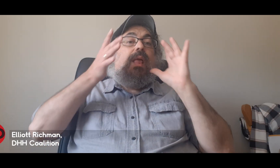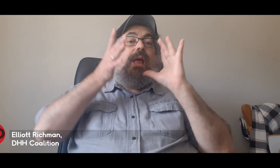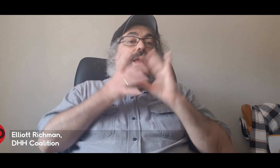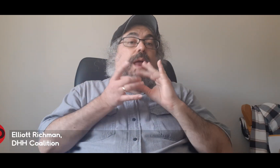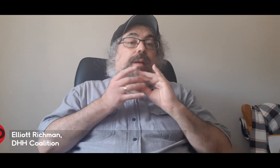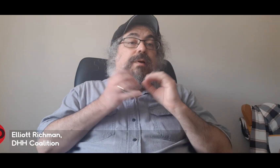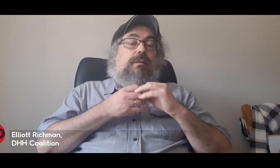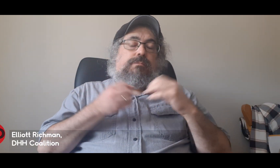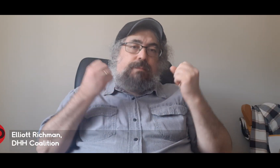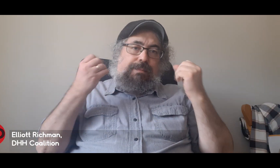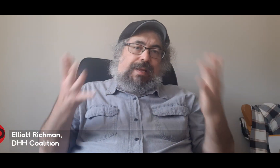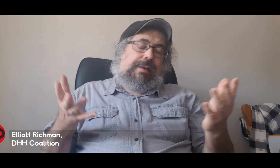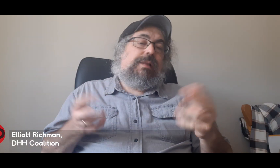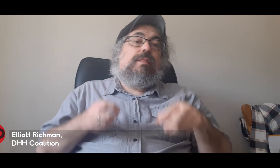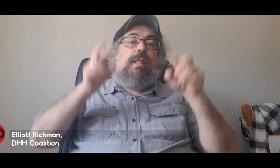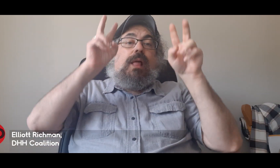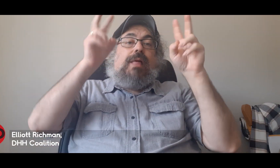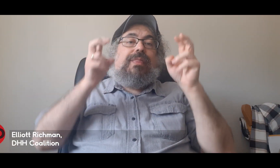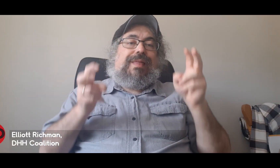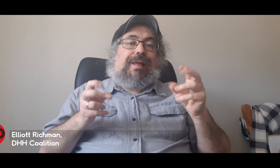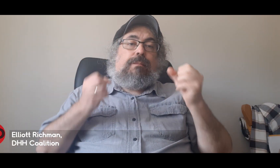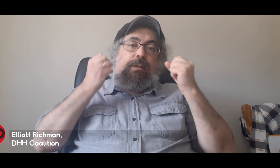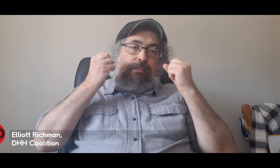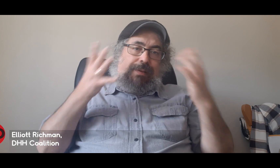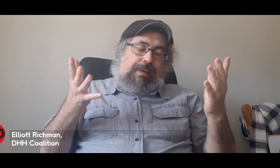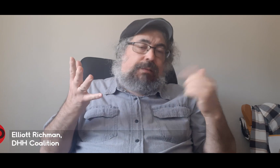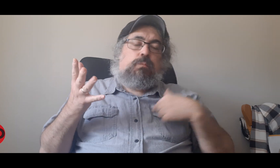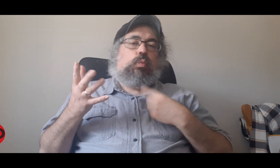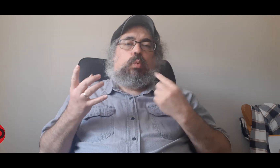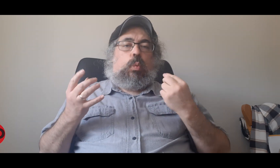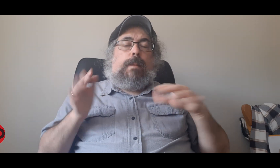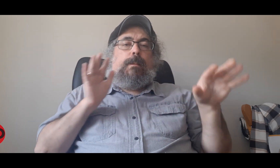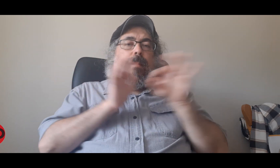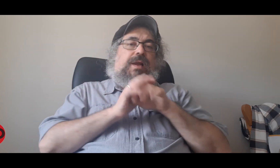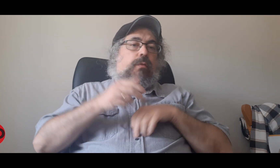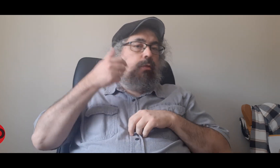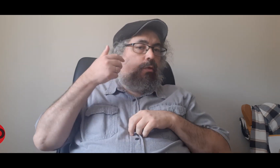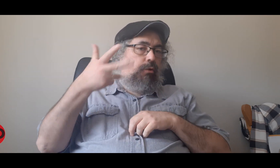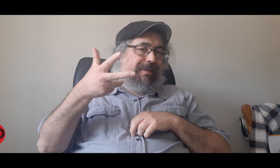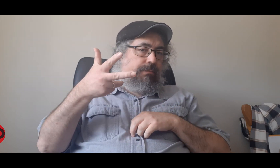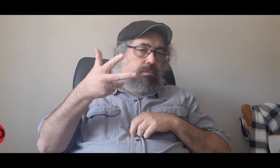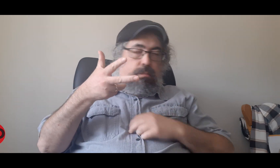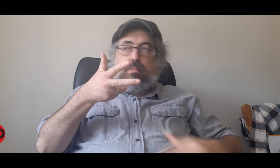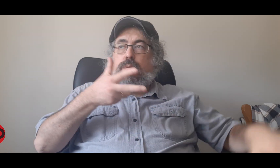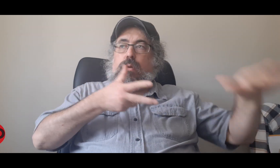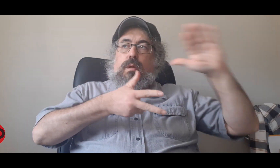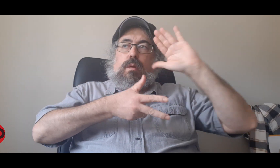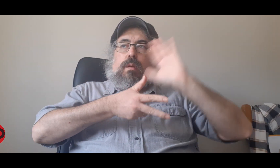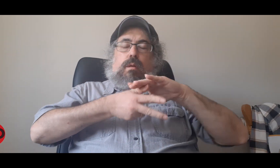There were many comments with many common themes. I'll select three areas.